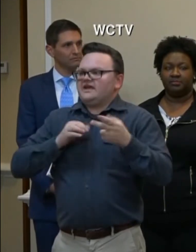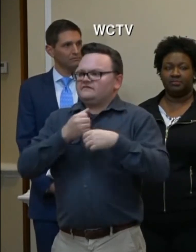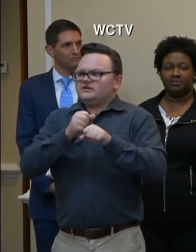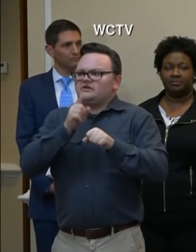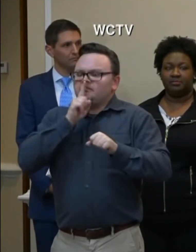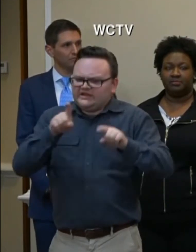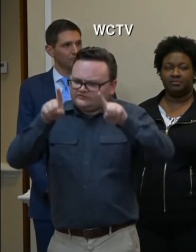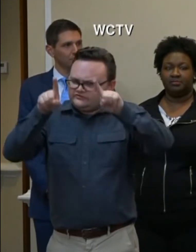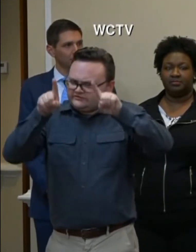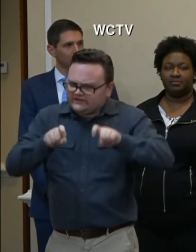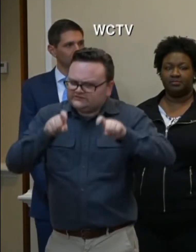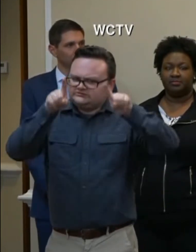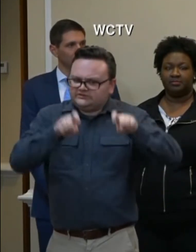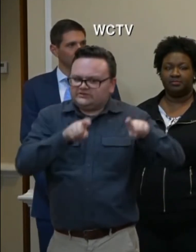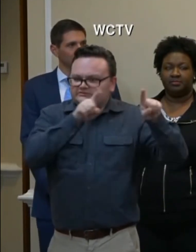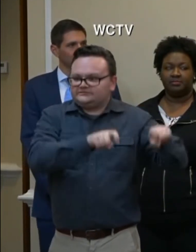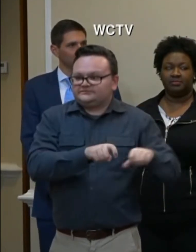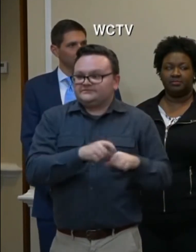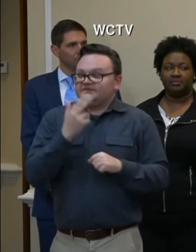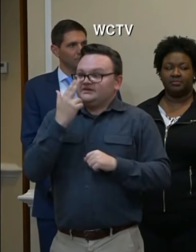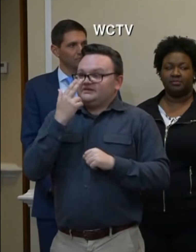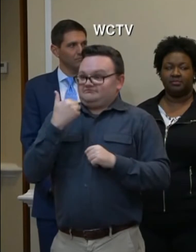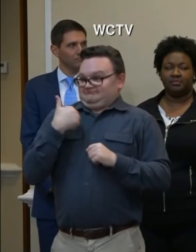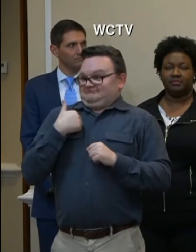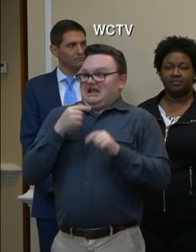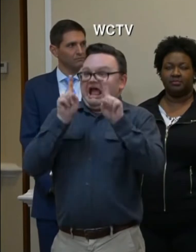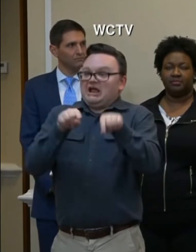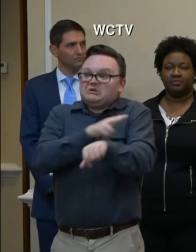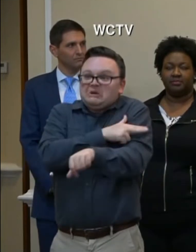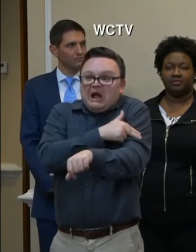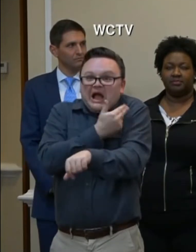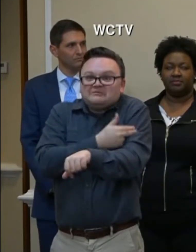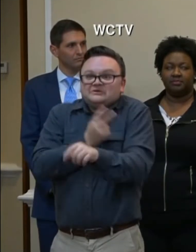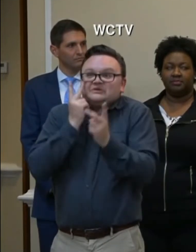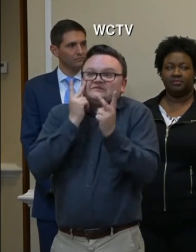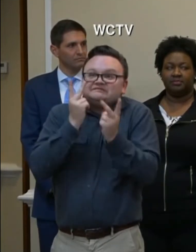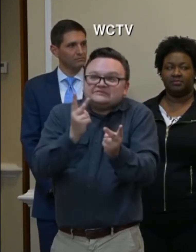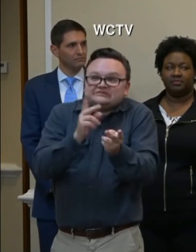out in facilities I have had my temperature taken I have answered all of